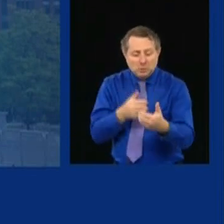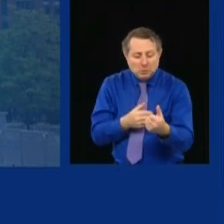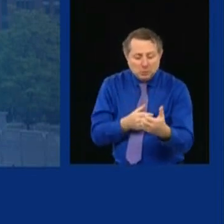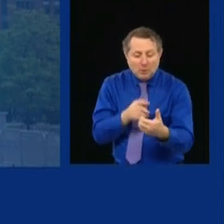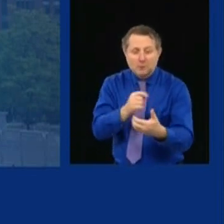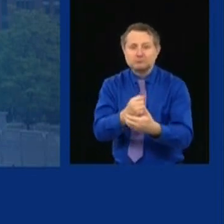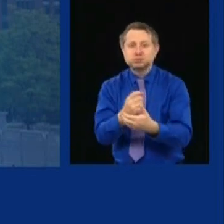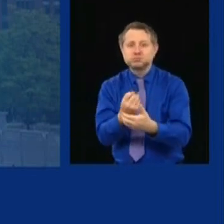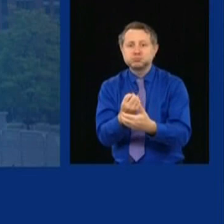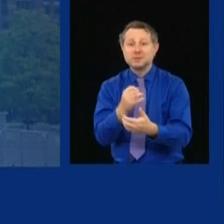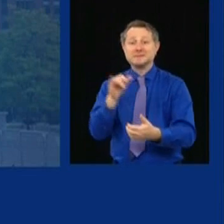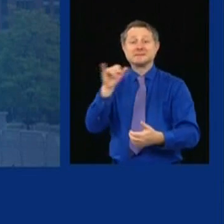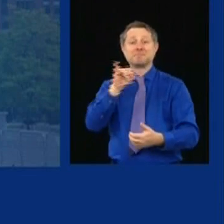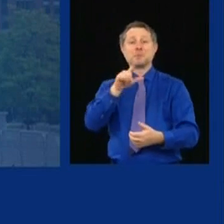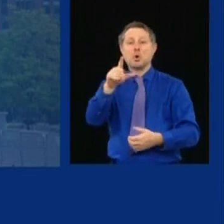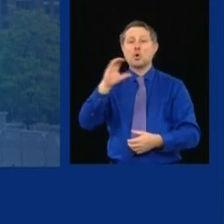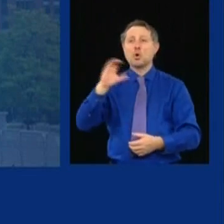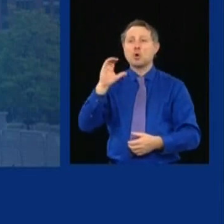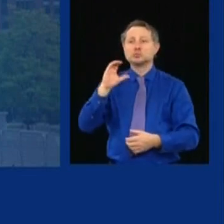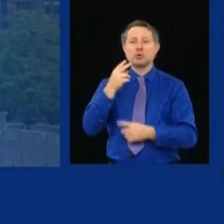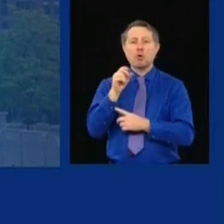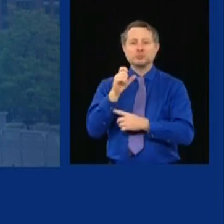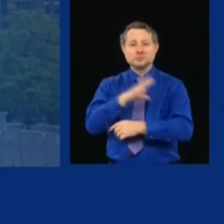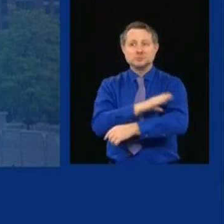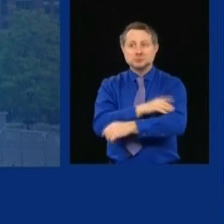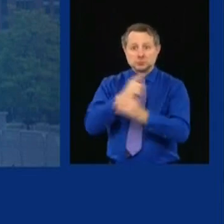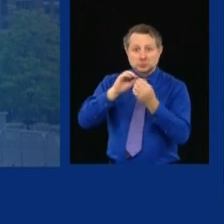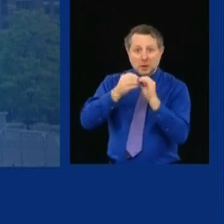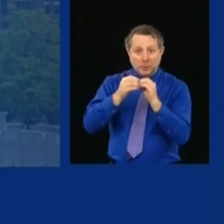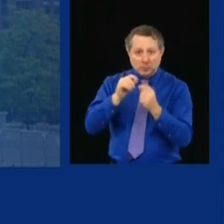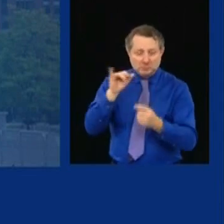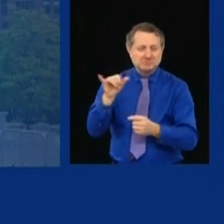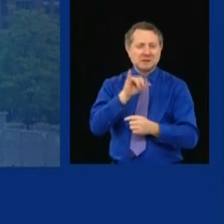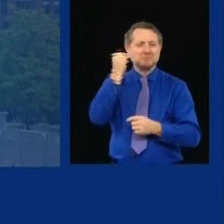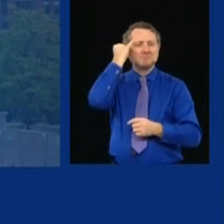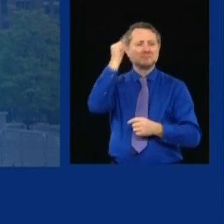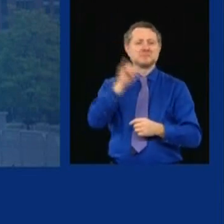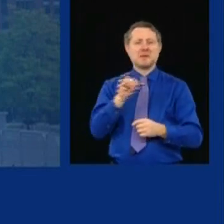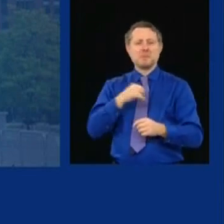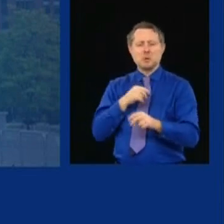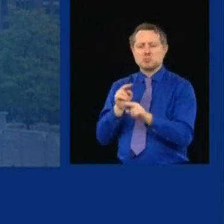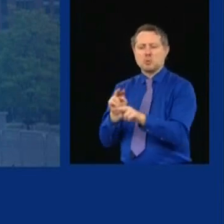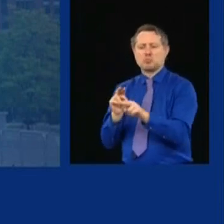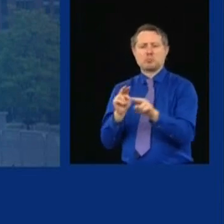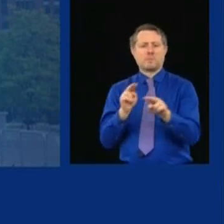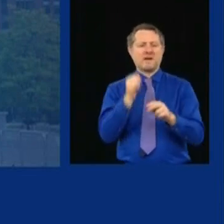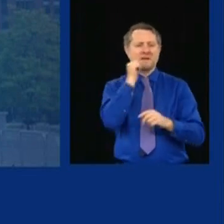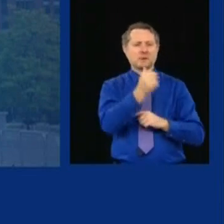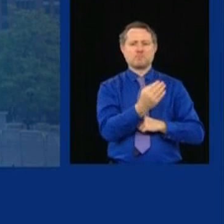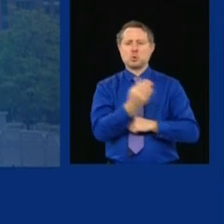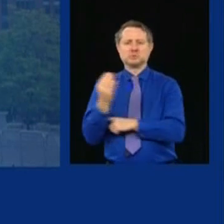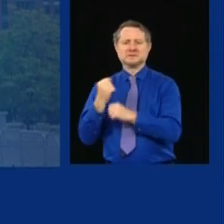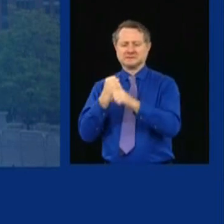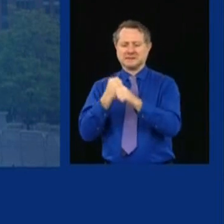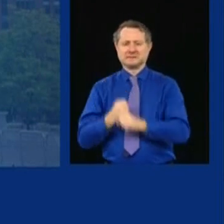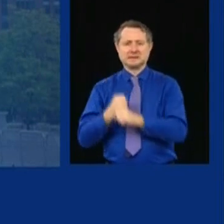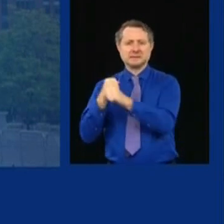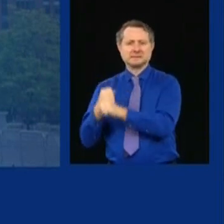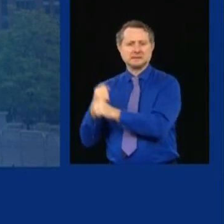IT'S LIKE TAKING YOUR BLOOD PRESSURE EVERY MORNING, LIKE GETTING YOUR CHOLESTEROL COUNT EVERY MORNING. YOU CAN KNOW EXACTLY WHERE YOU